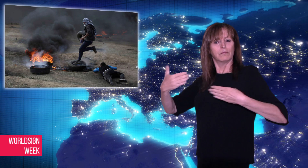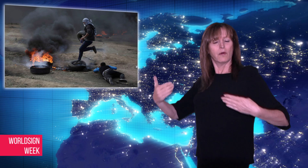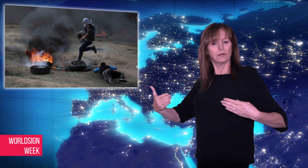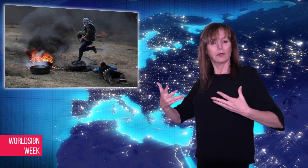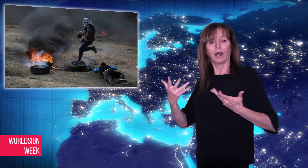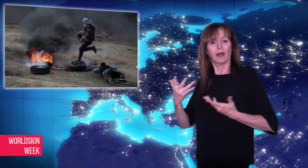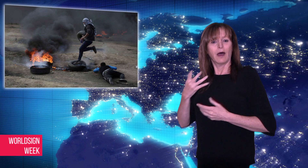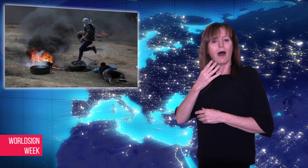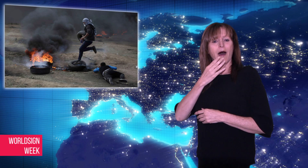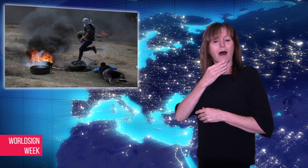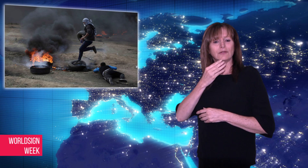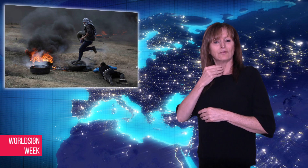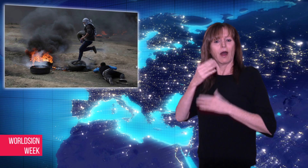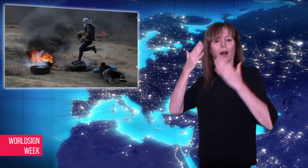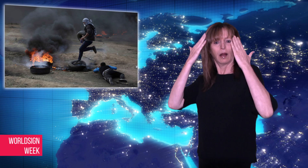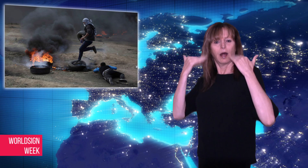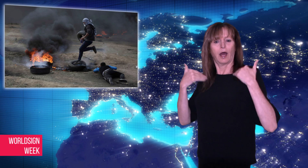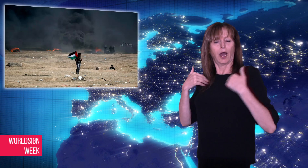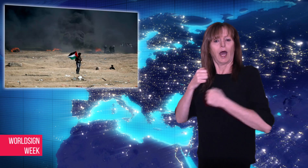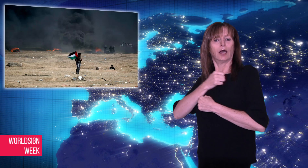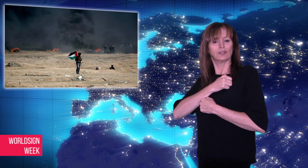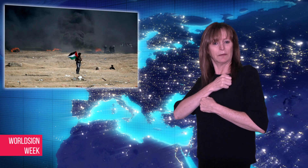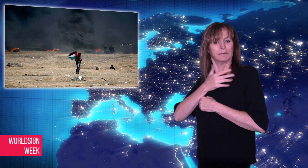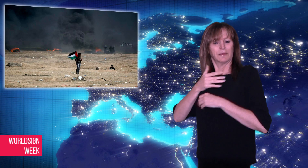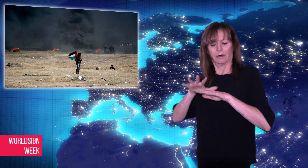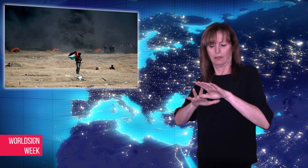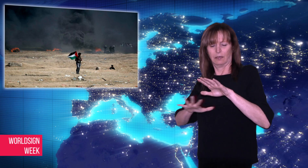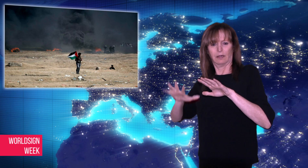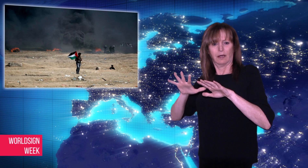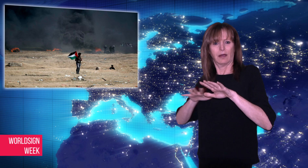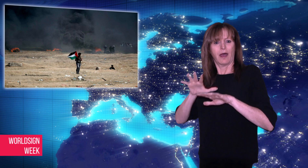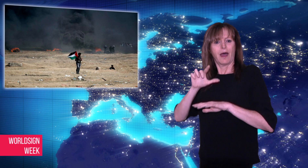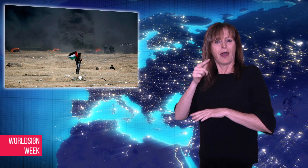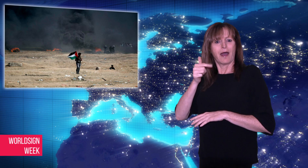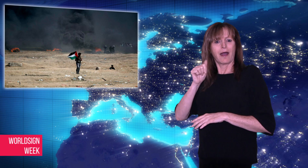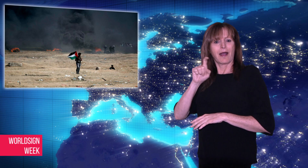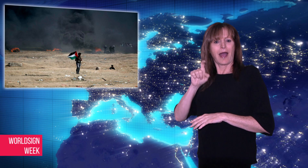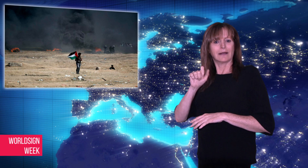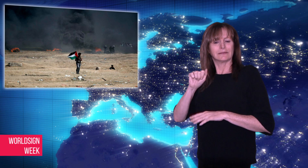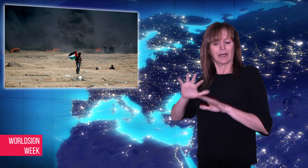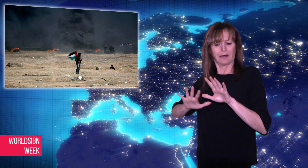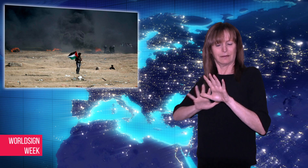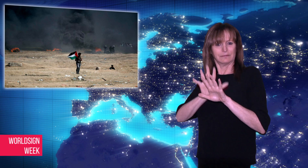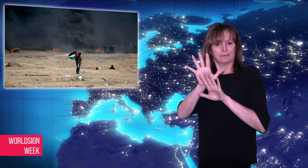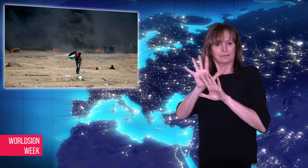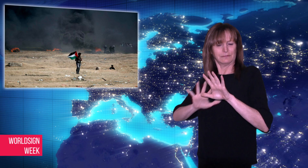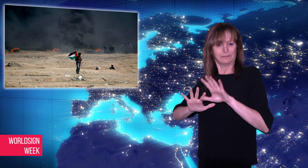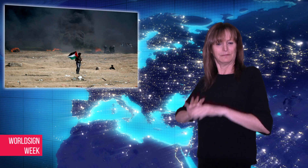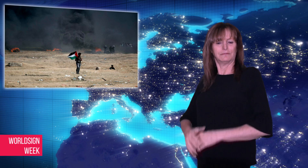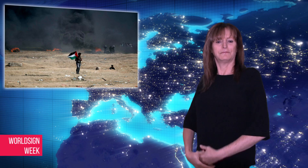Gaza Strip. It was the “deadliest day” since the 2014 cross border war